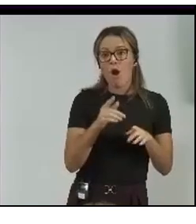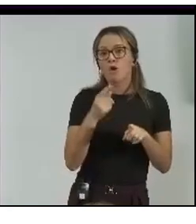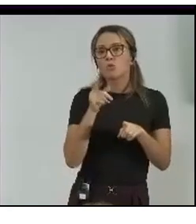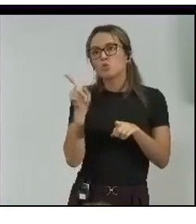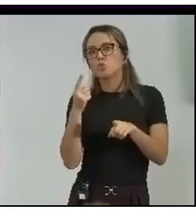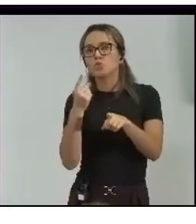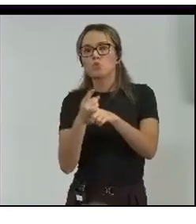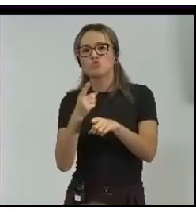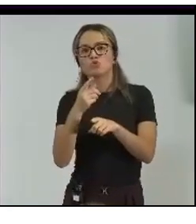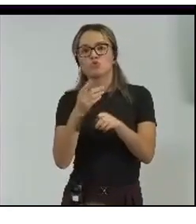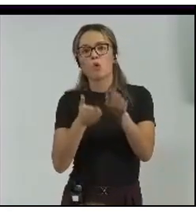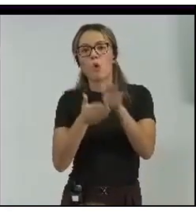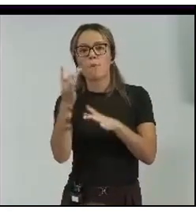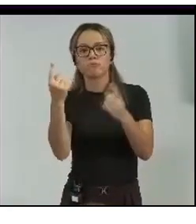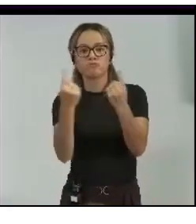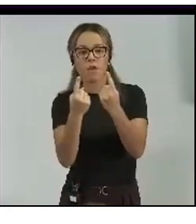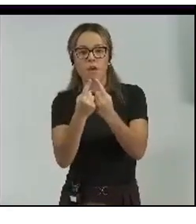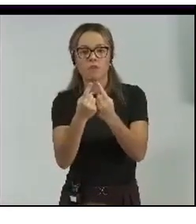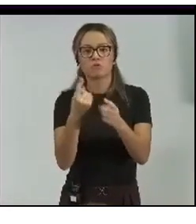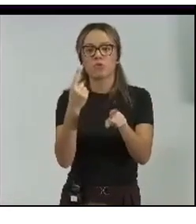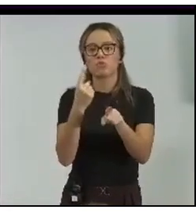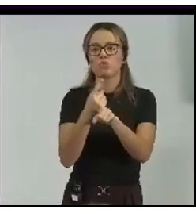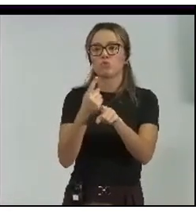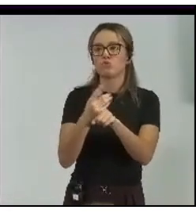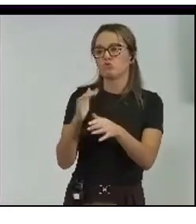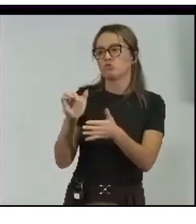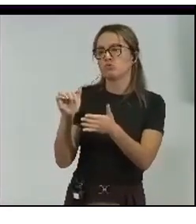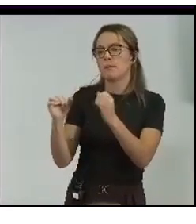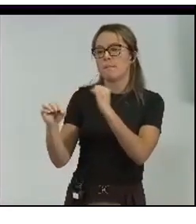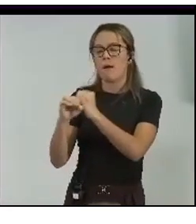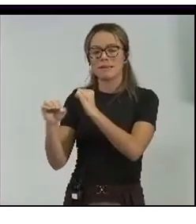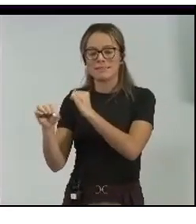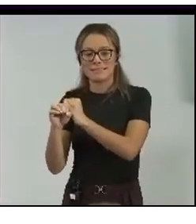However it works, however they've figured out the different pieces of accessibility.